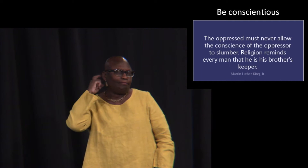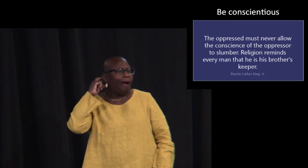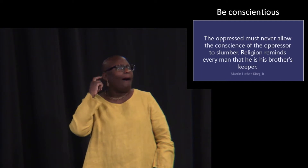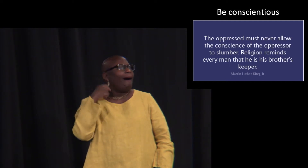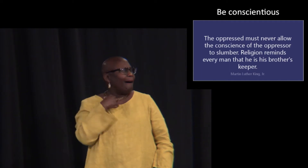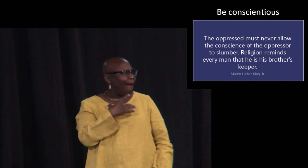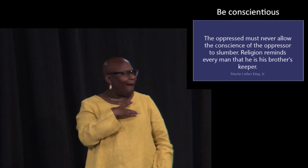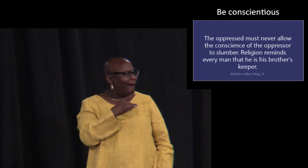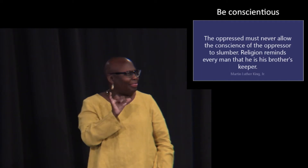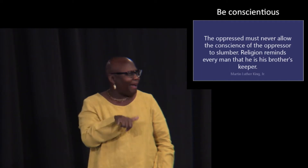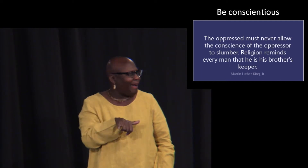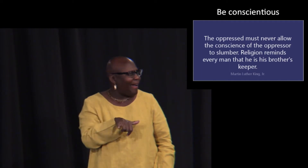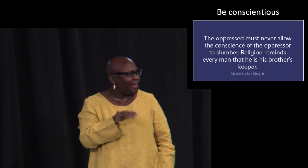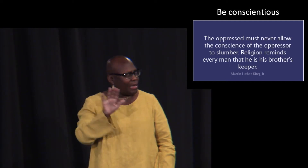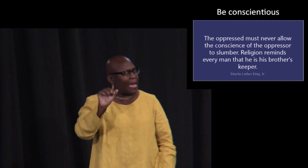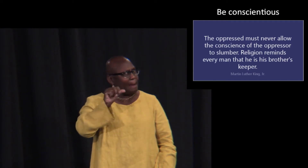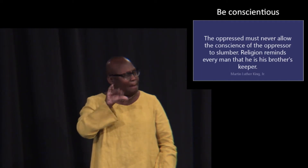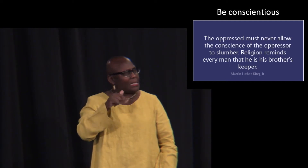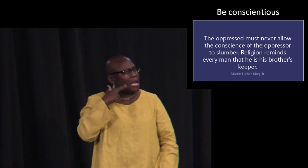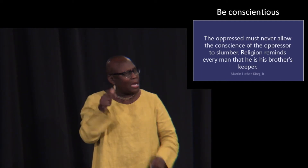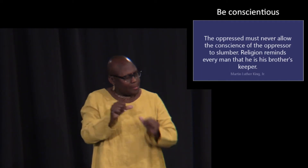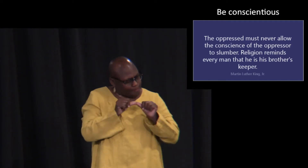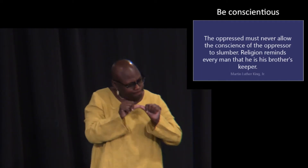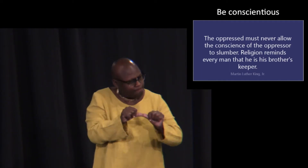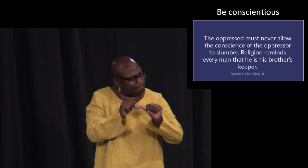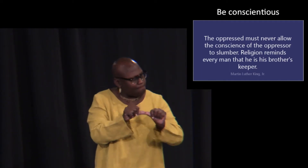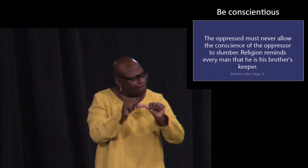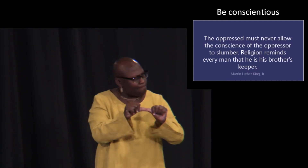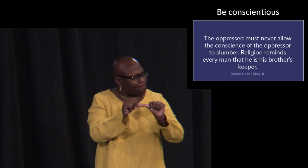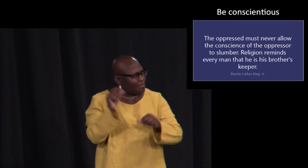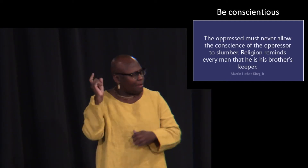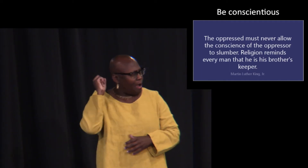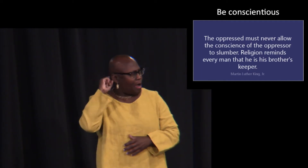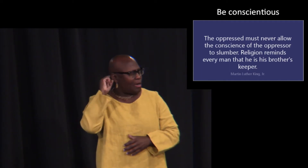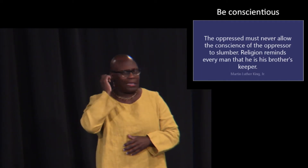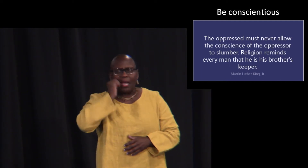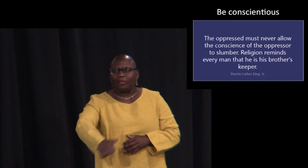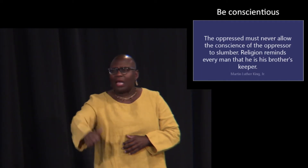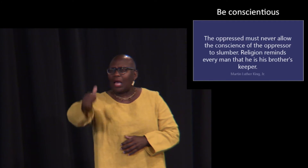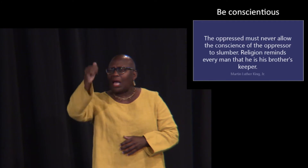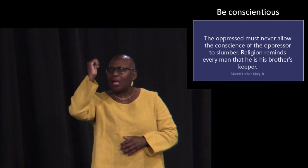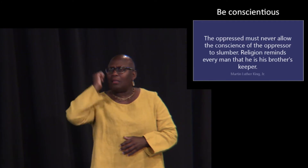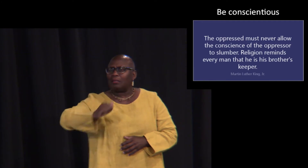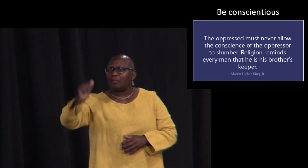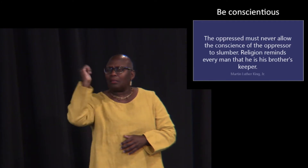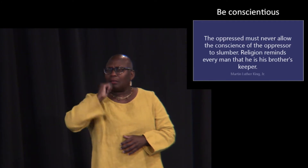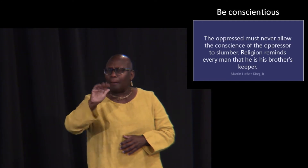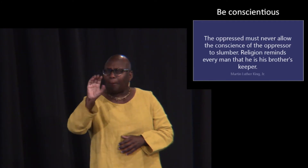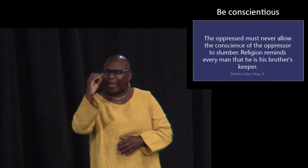that indicates a deep awareness or the ability to attend and to reflect on the